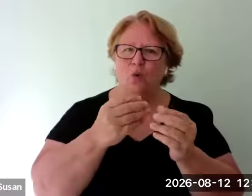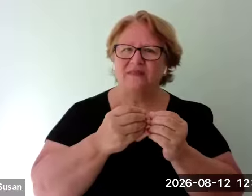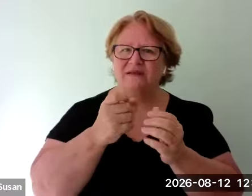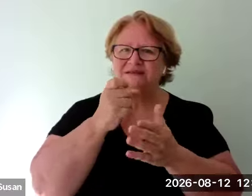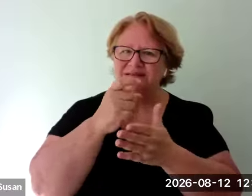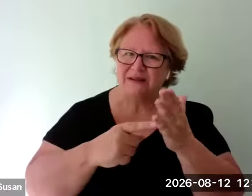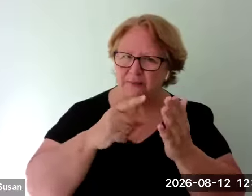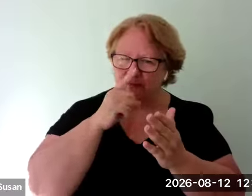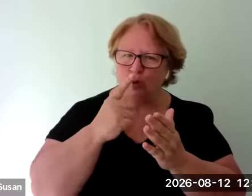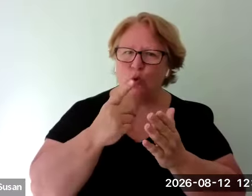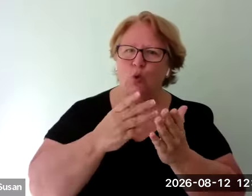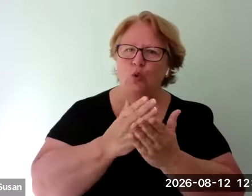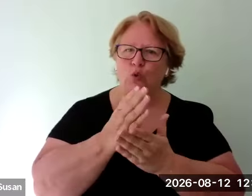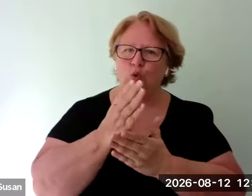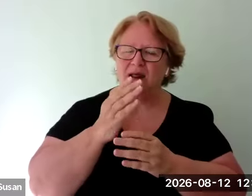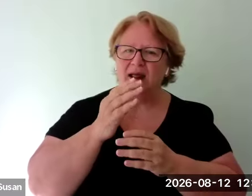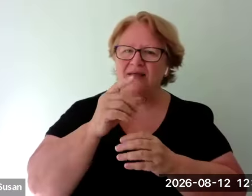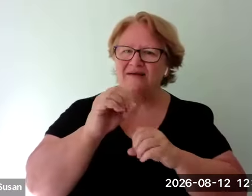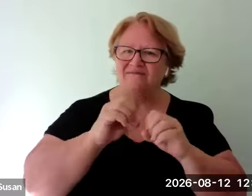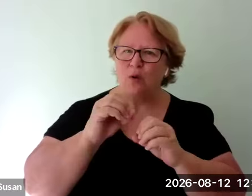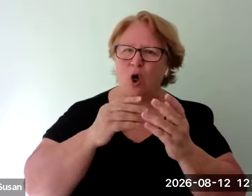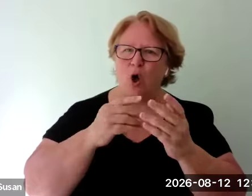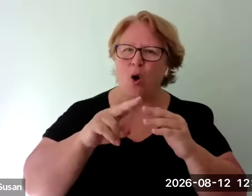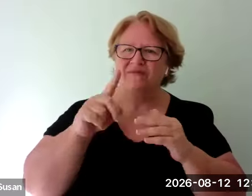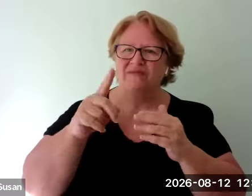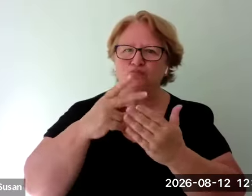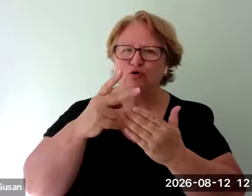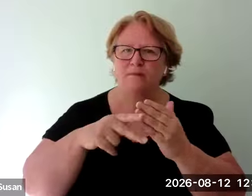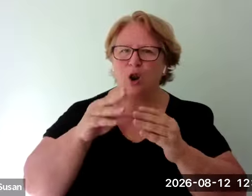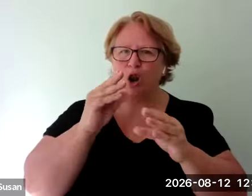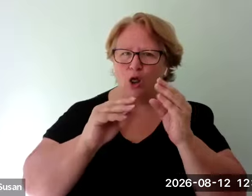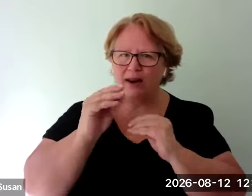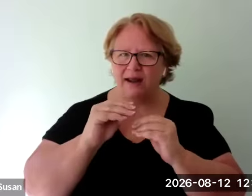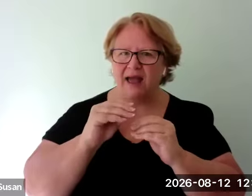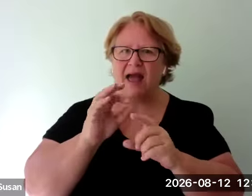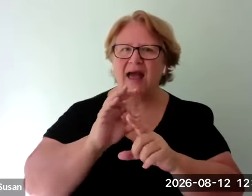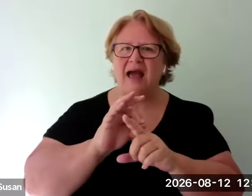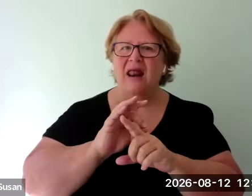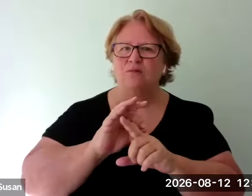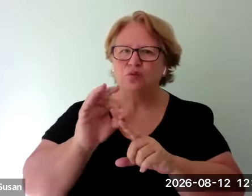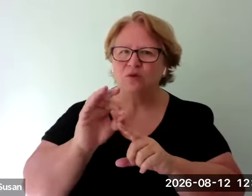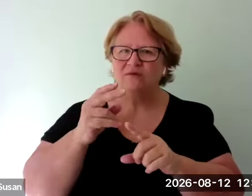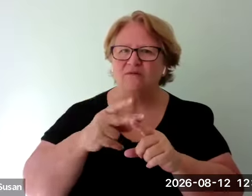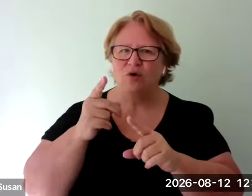. Build an evidence base on the barriers and enablers for postdoctoral fellows with disability through the